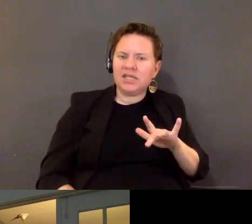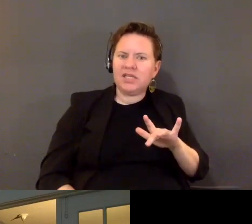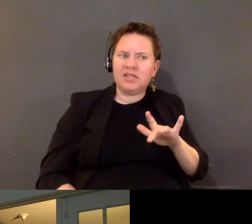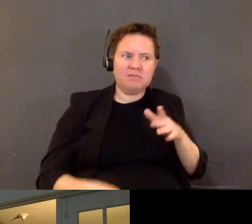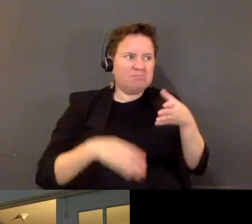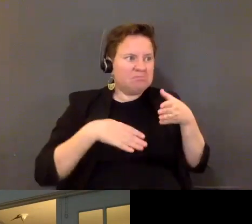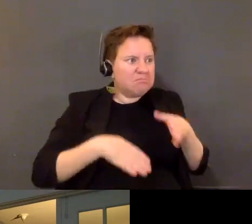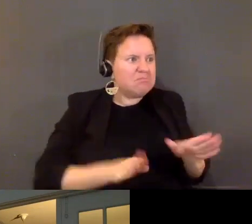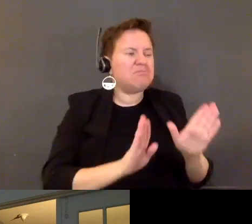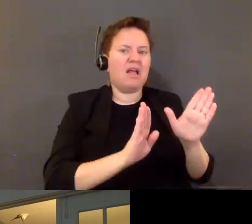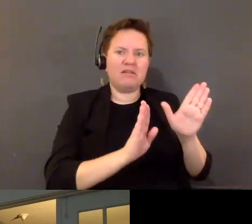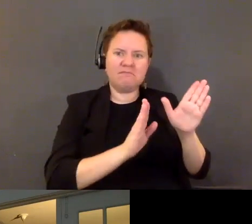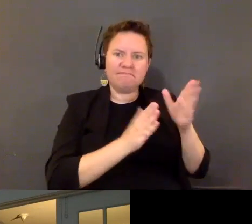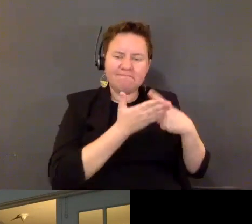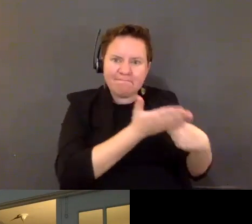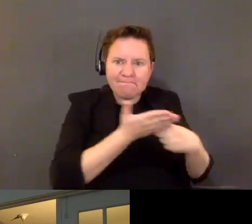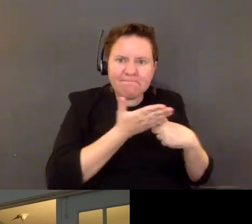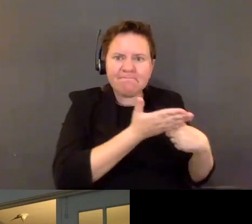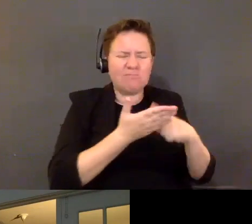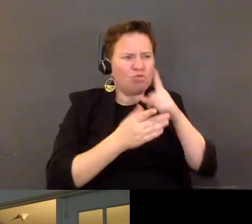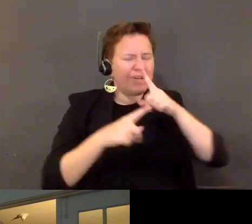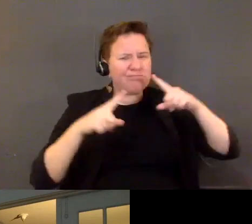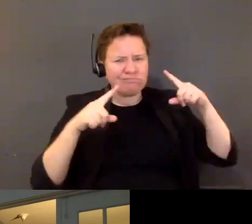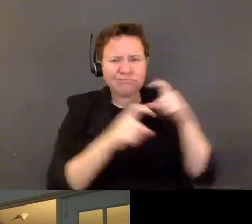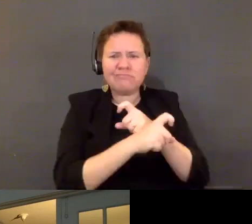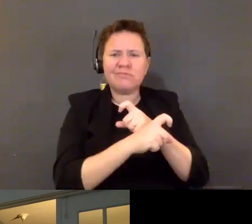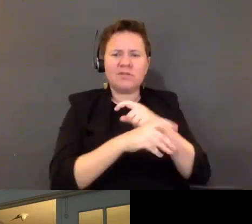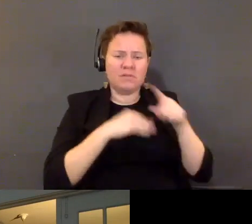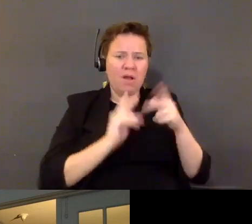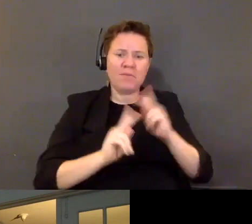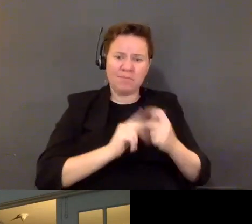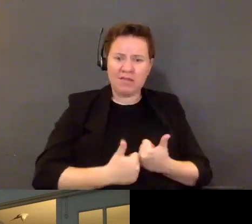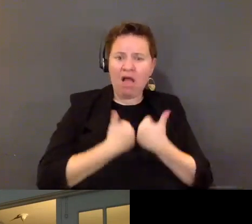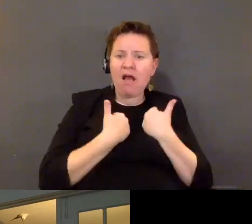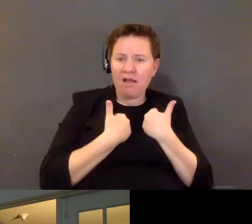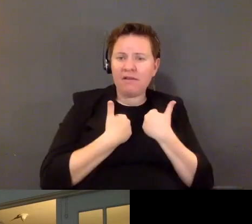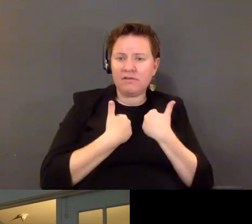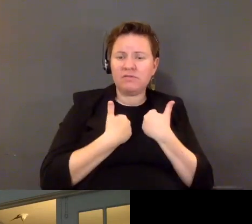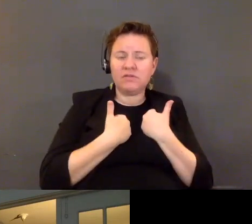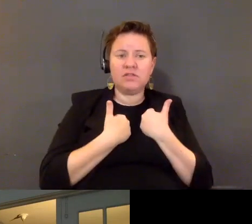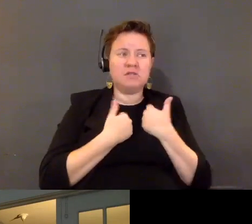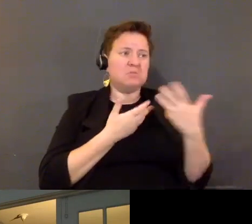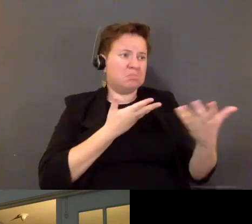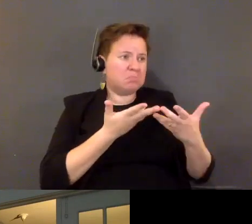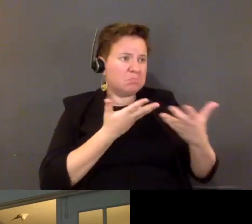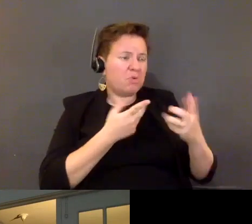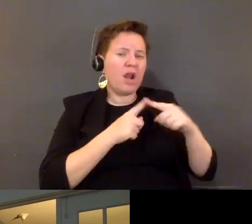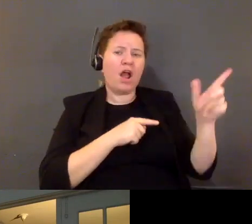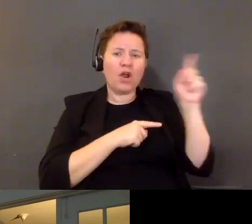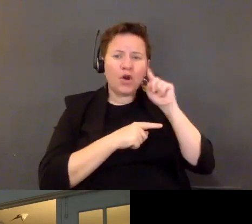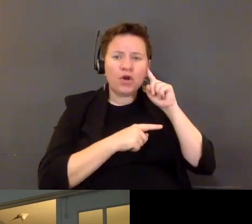the complexities, real complexities of people's lives and when i heard these stories they hooked